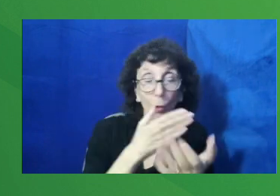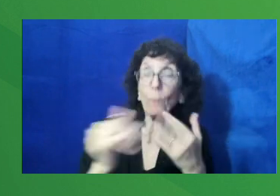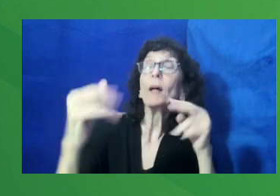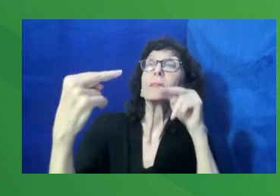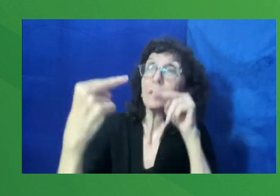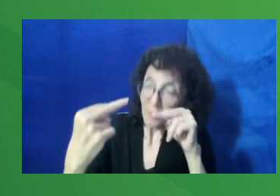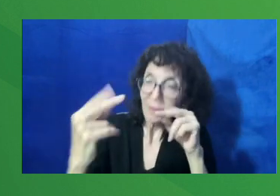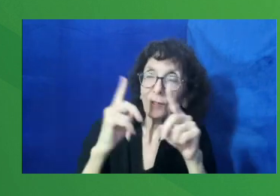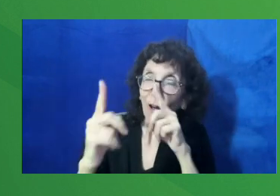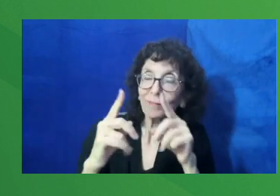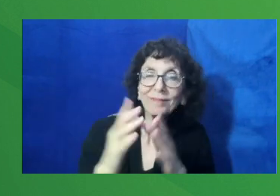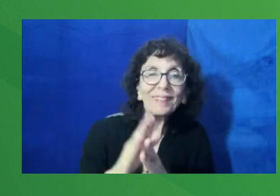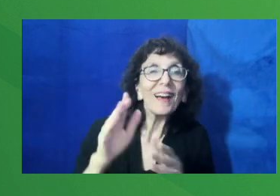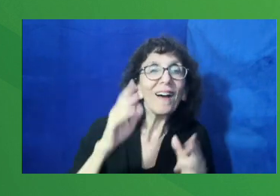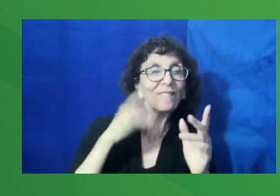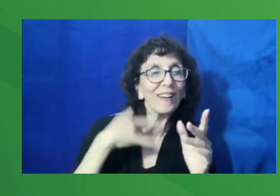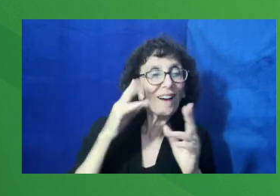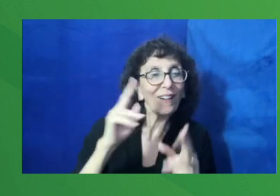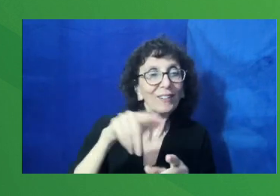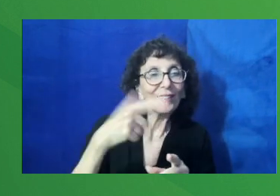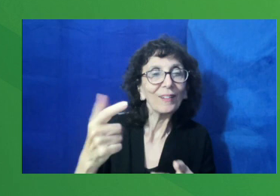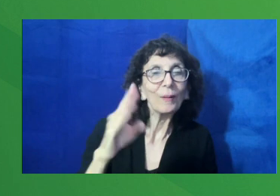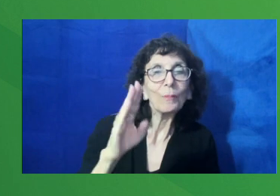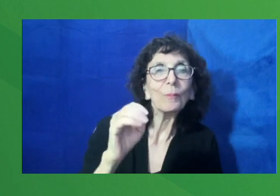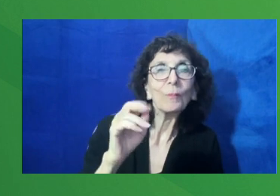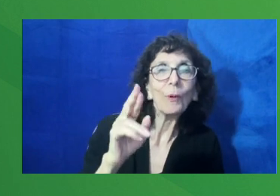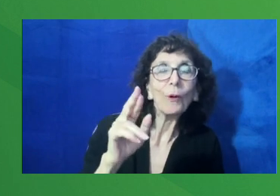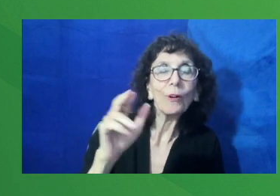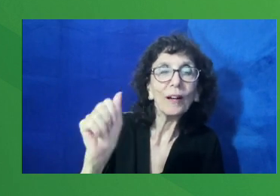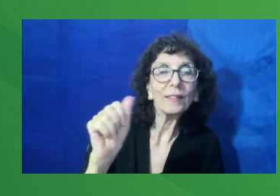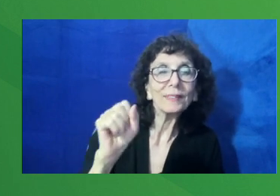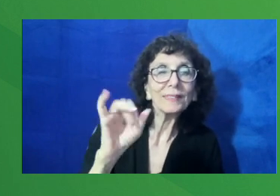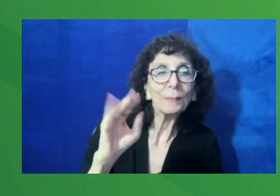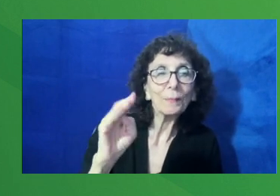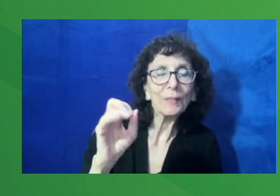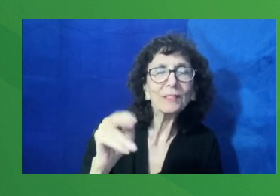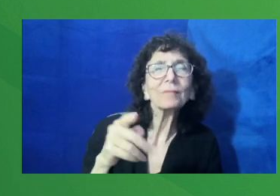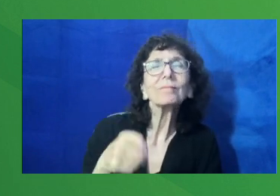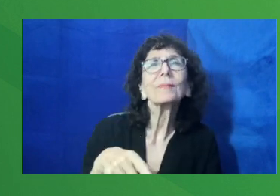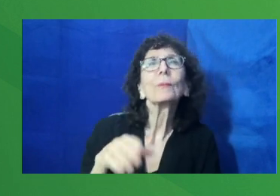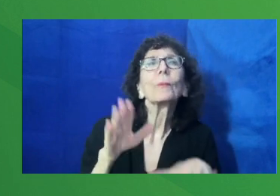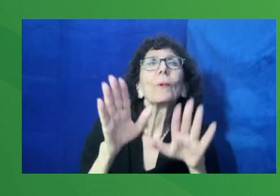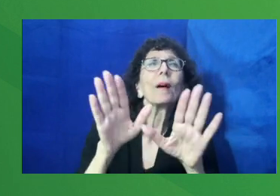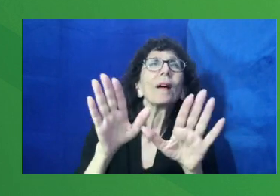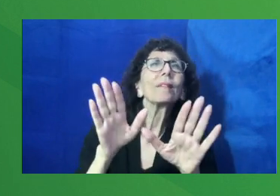am honored to turn this over to Bora Simmons. She is a wonderful colleague. She oversees the